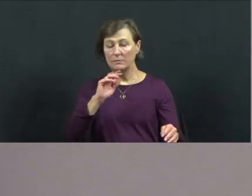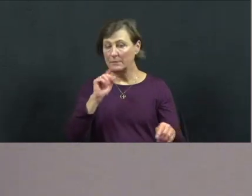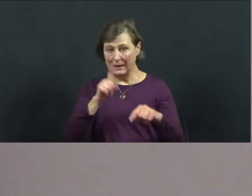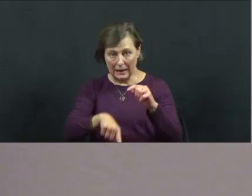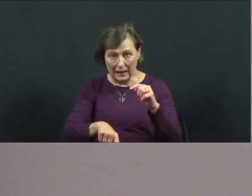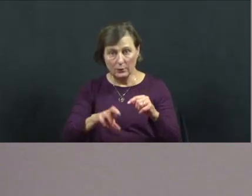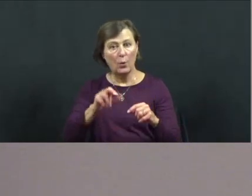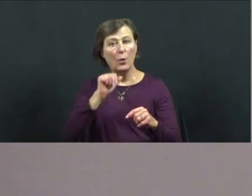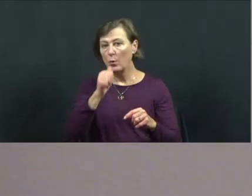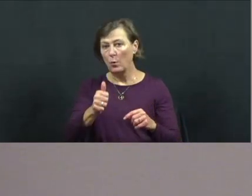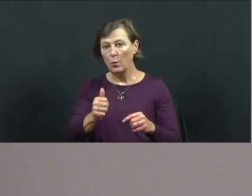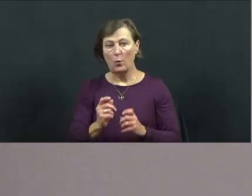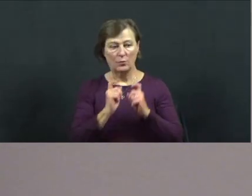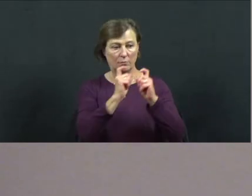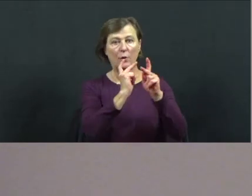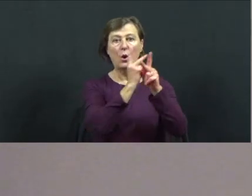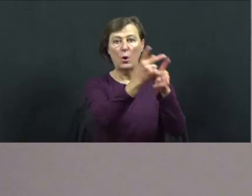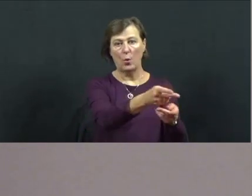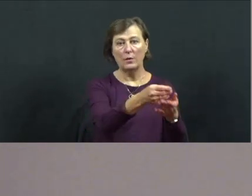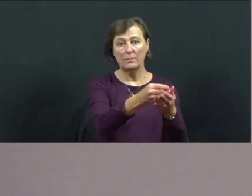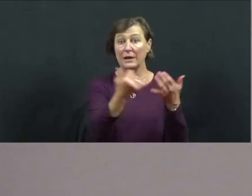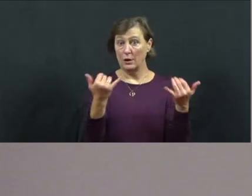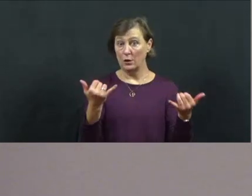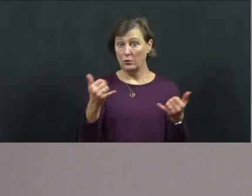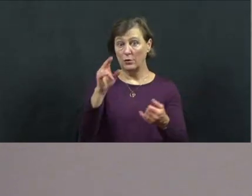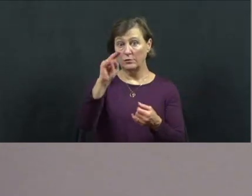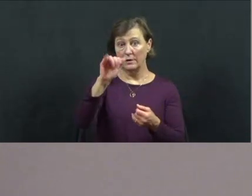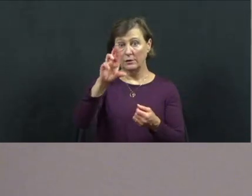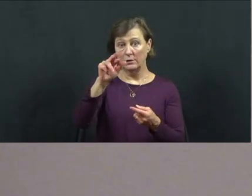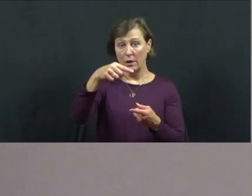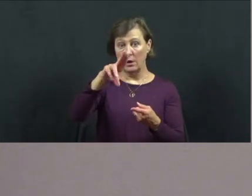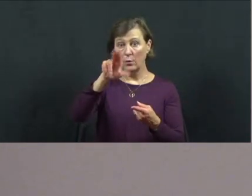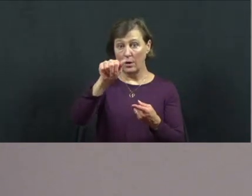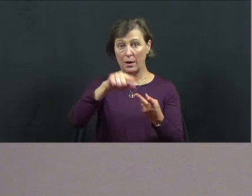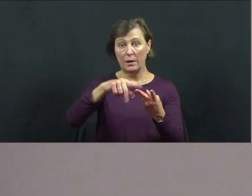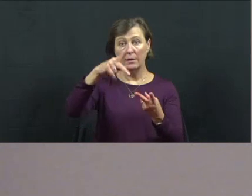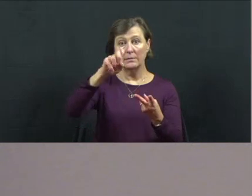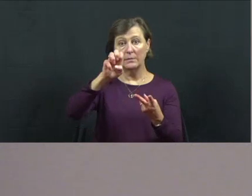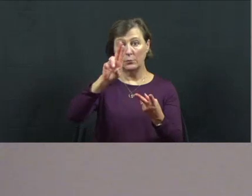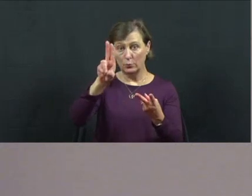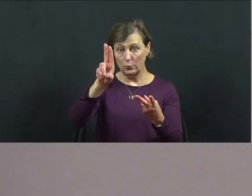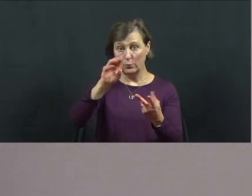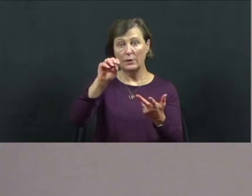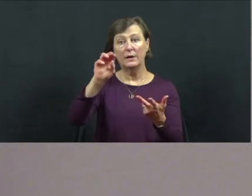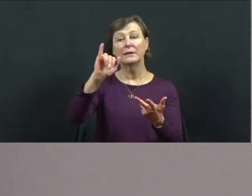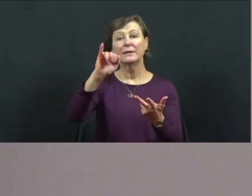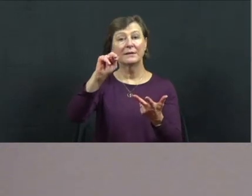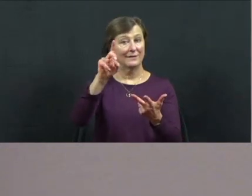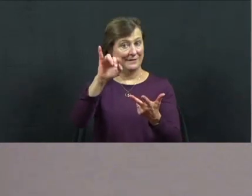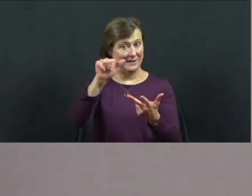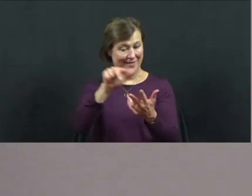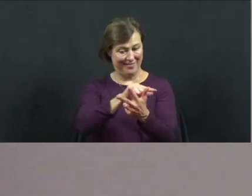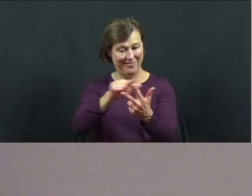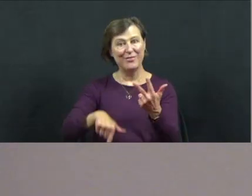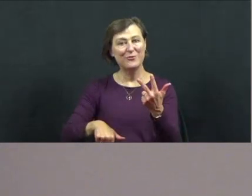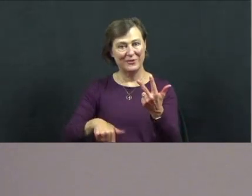Current projects are in Nicaragua, Peru, and India. Our donations